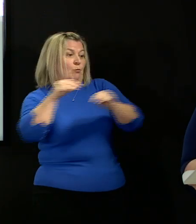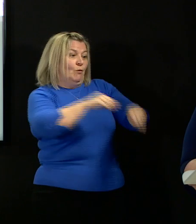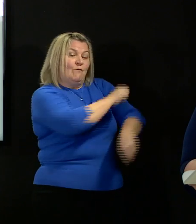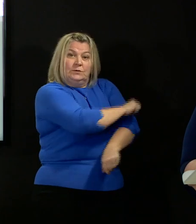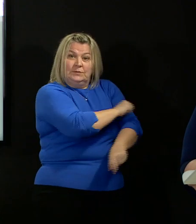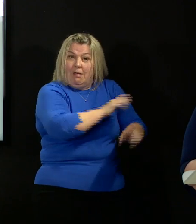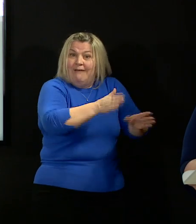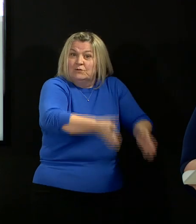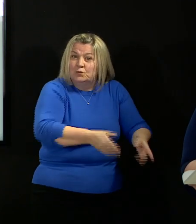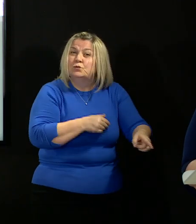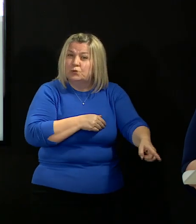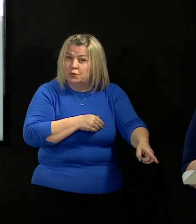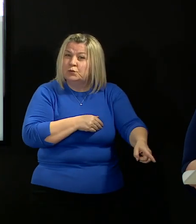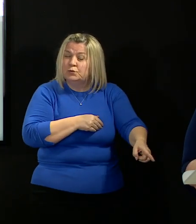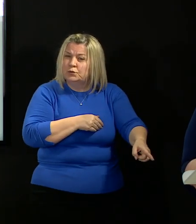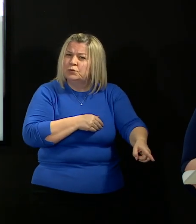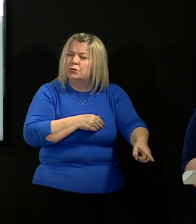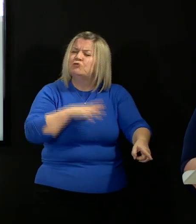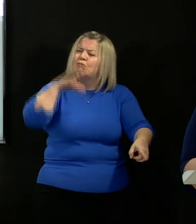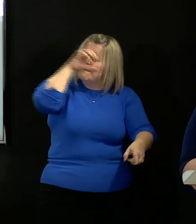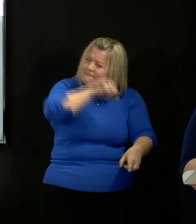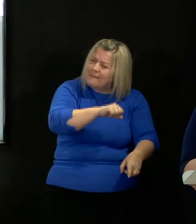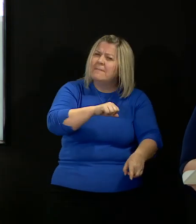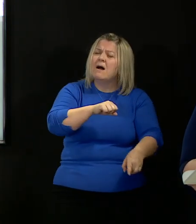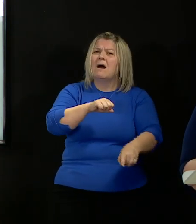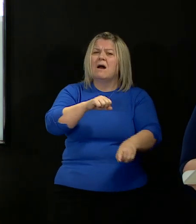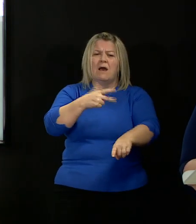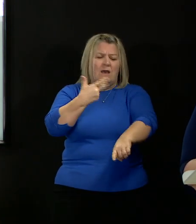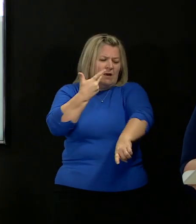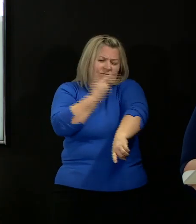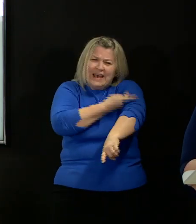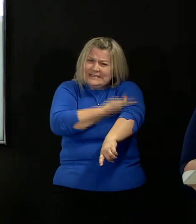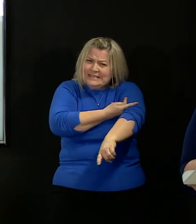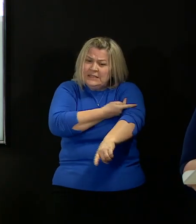programs are safe the givers are real foundation for a fit and healthy